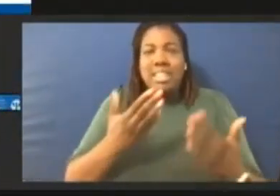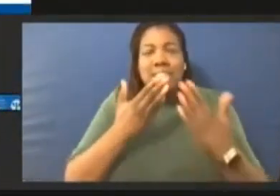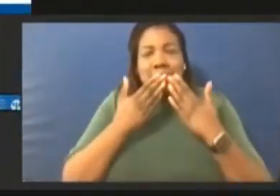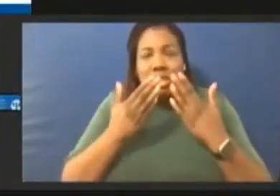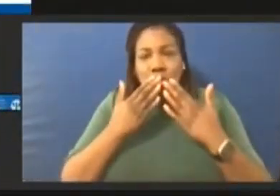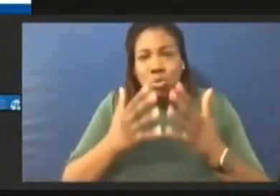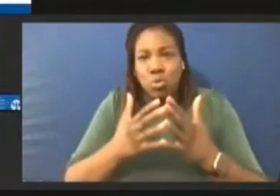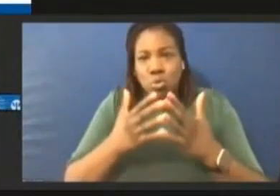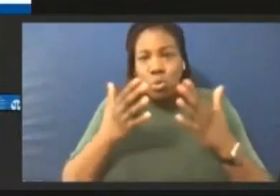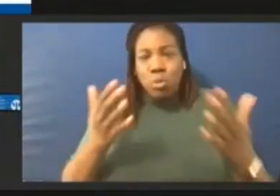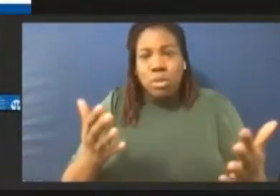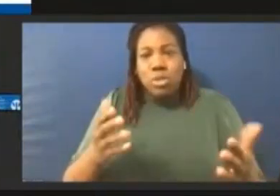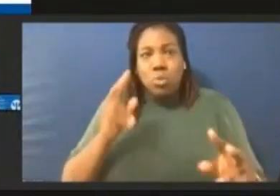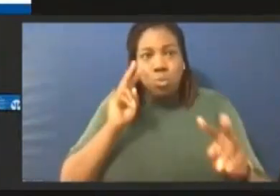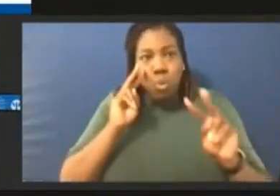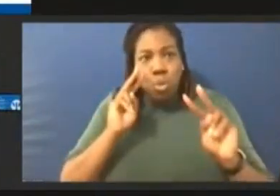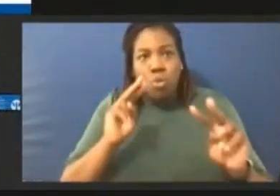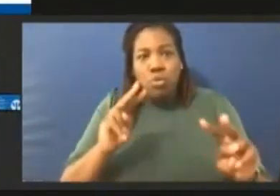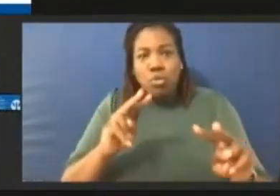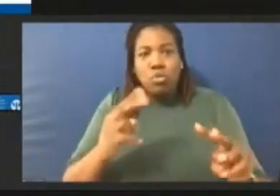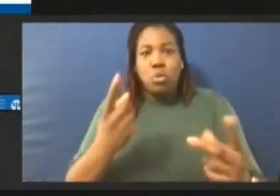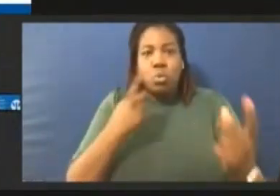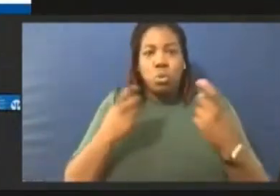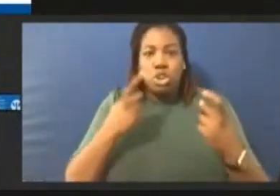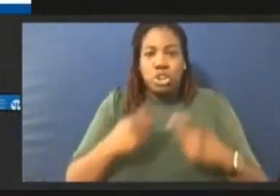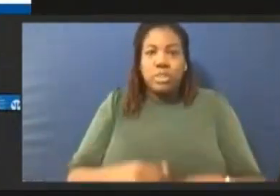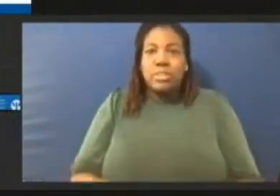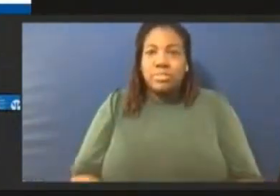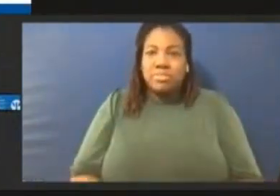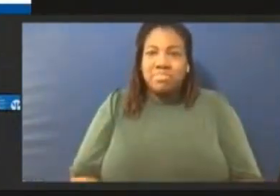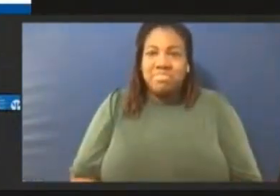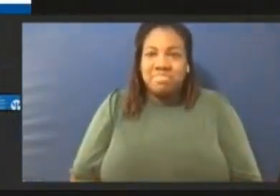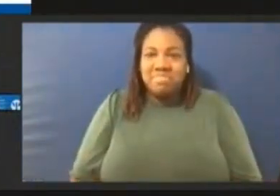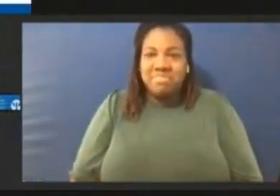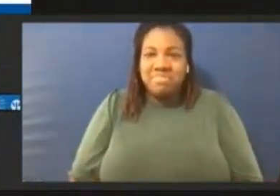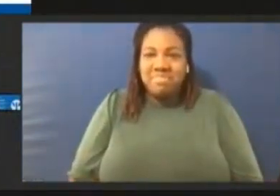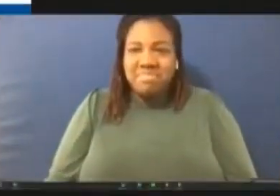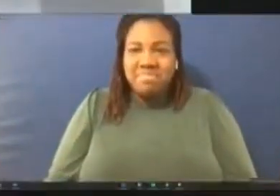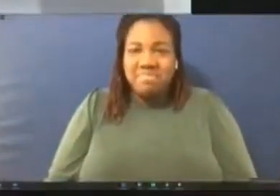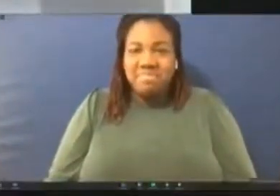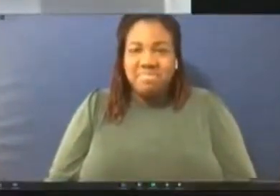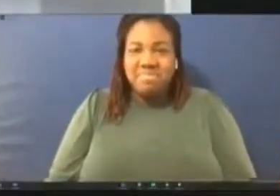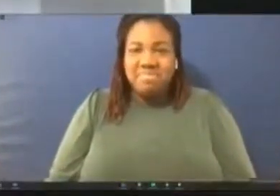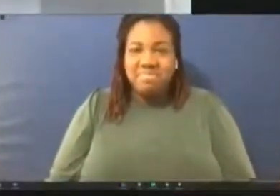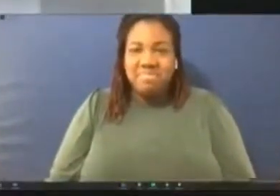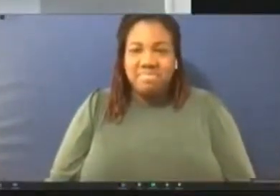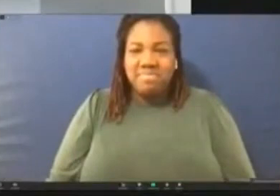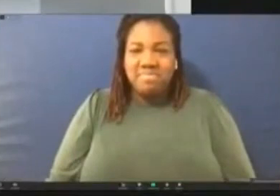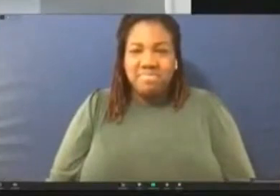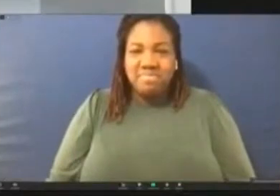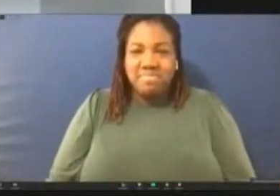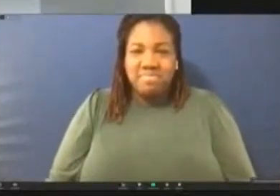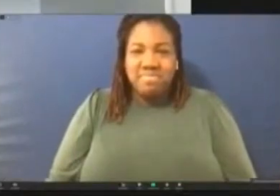And we look forward to your questions.